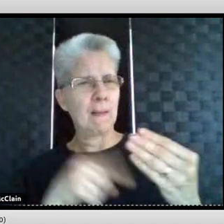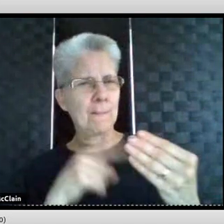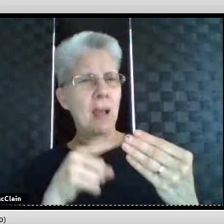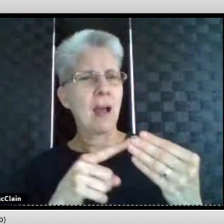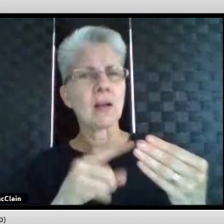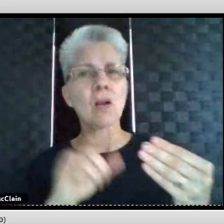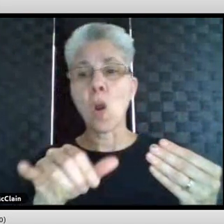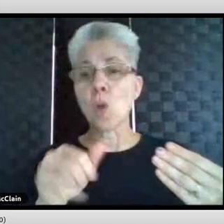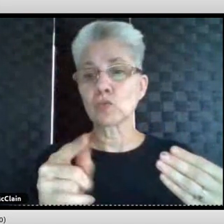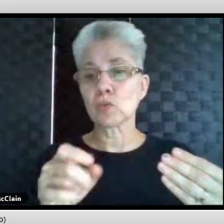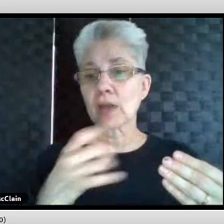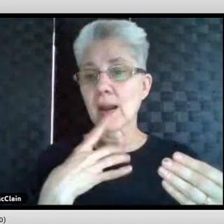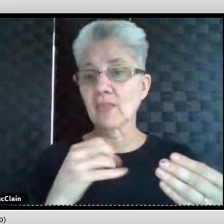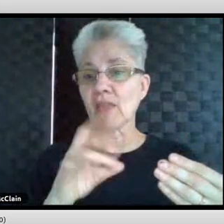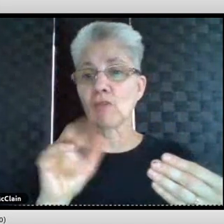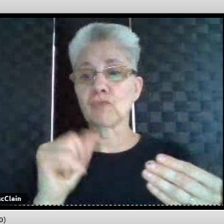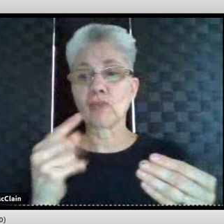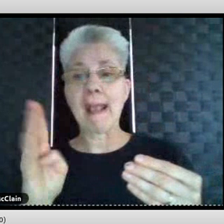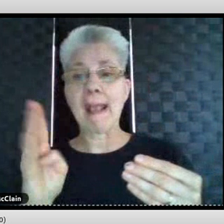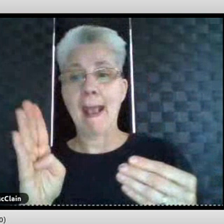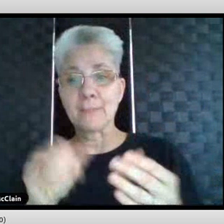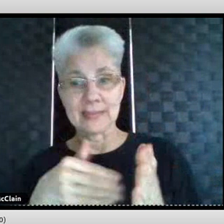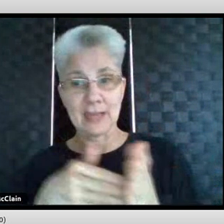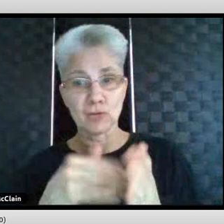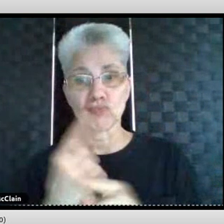Oh, George, I like that. "Rehab centers." Absolutely.